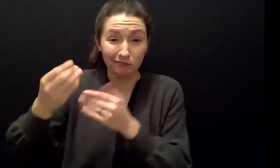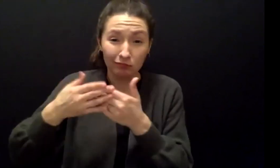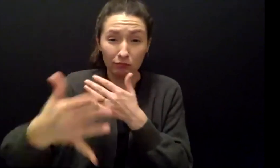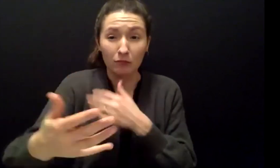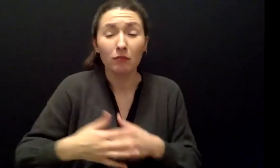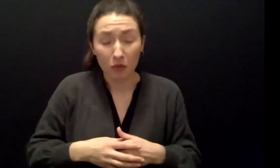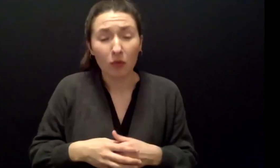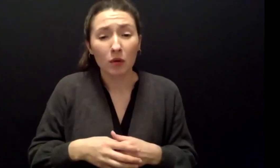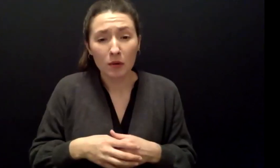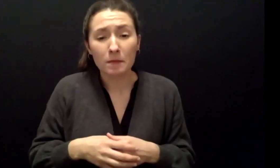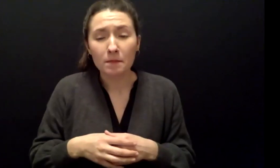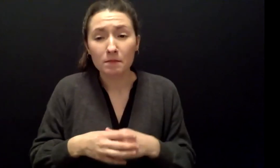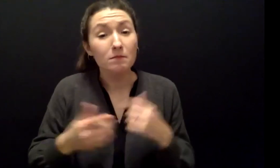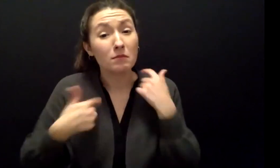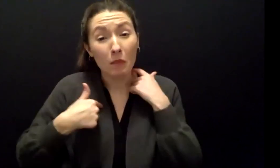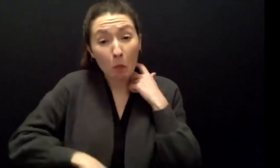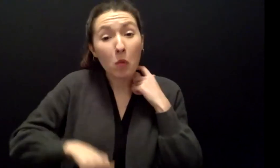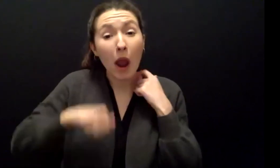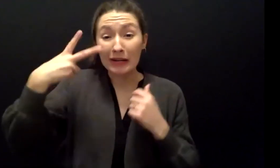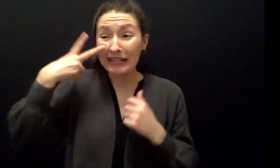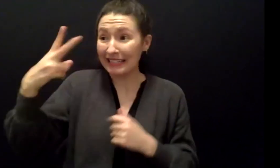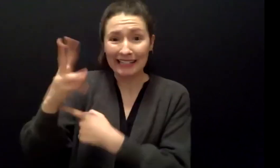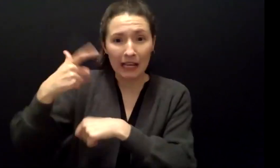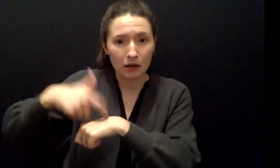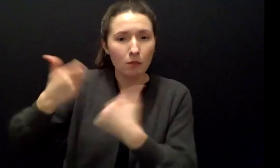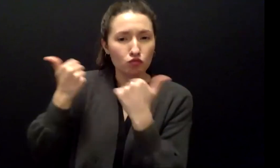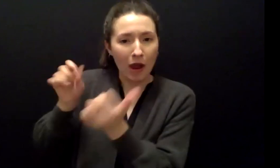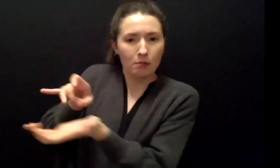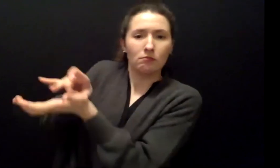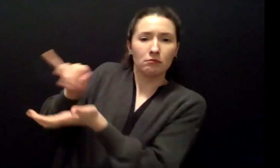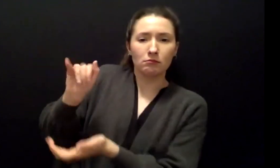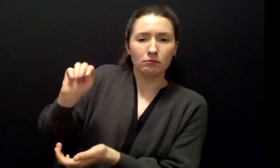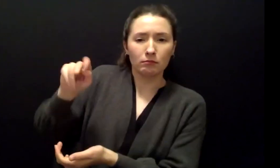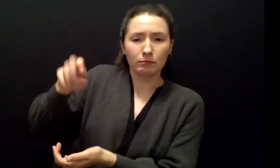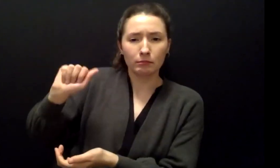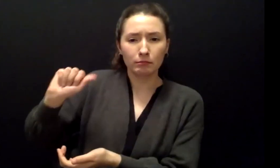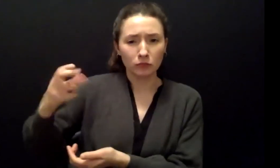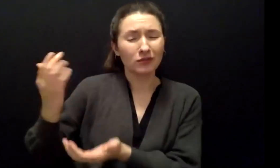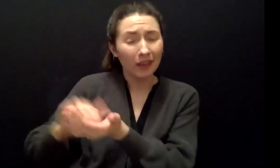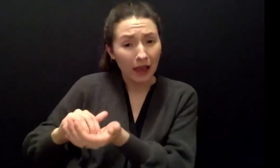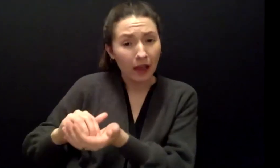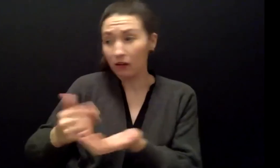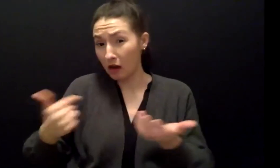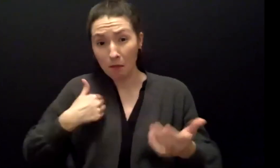see the distinction of the Black interpretation of the art of, on lynching at 1935 and the exhibition in comparison to the Black versus White gays in the present day, ideal recordings of police murders? Maybe there's a type of meaning idea. I think Black versus White gays in the present day recordings of police murders. Oh, ah... I don't know if I could... First of all, I believe that there was more of an empathetic tone to the work that was created for the 1935 exhibition that it was more studied,